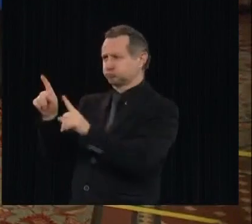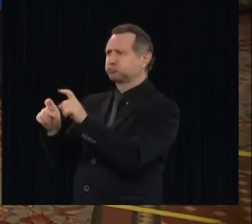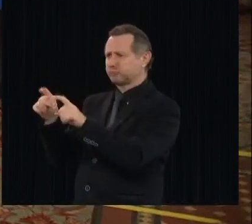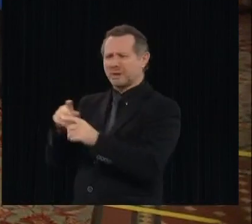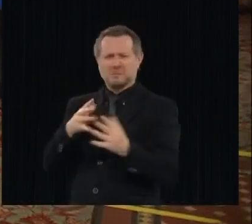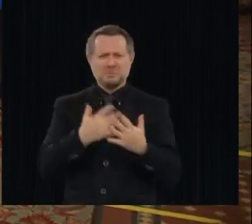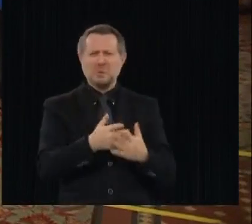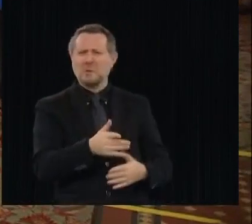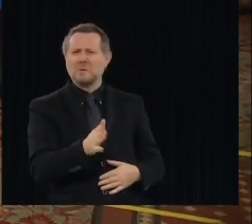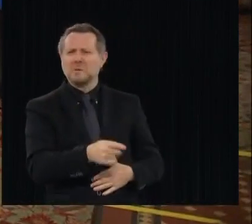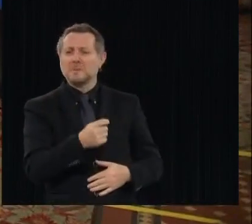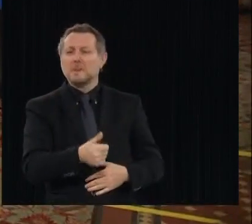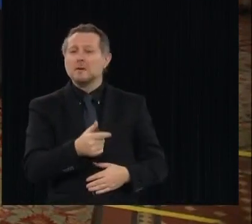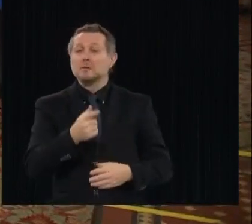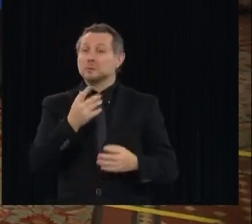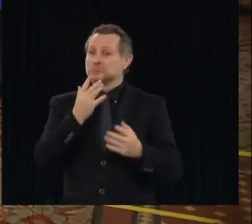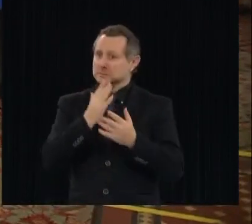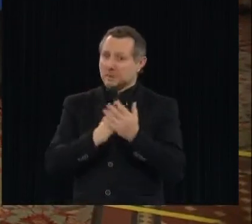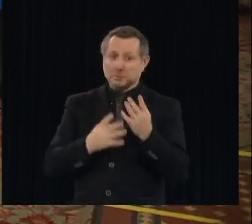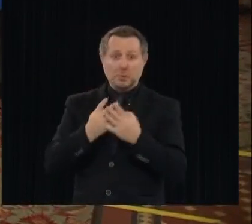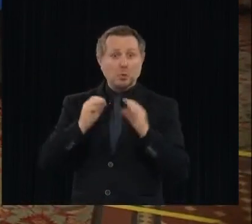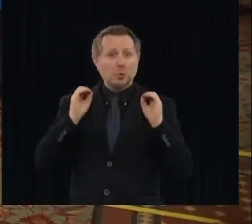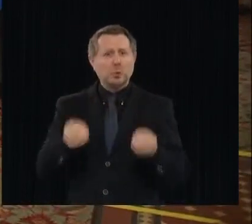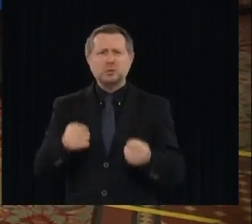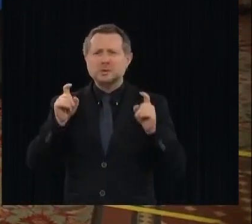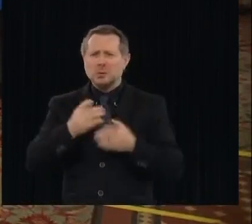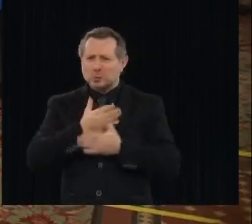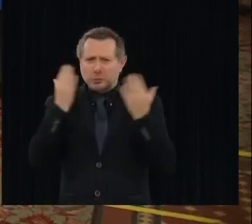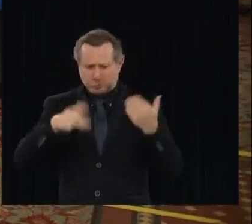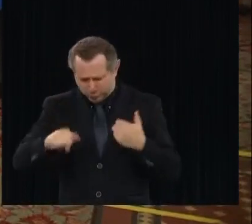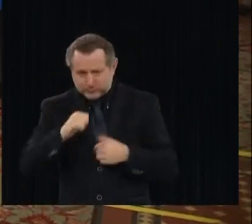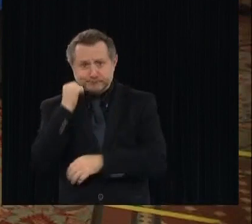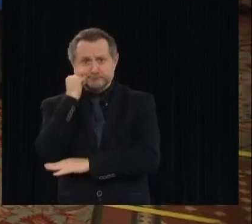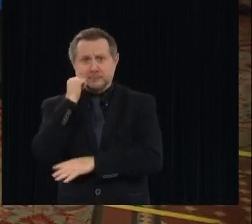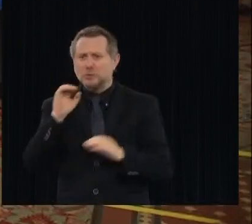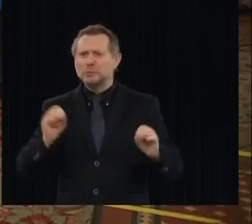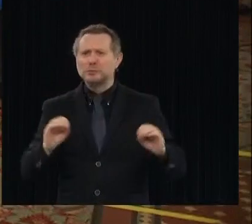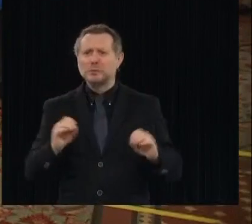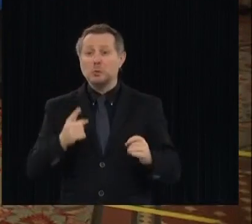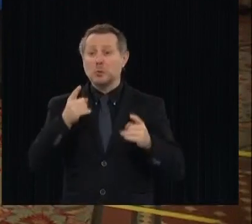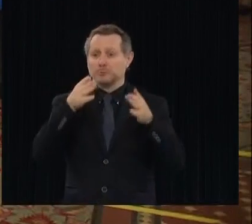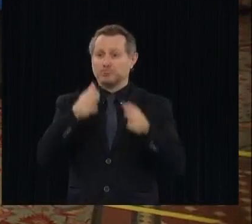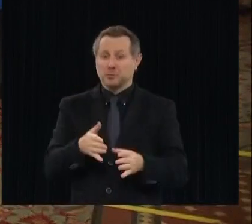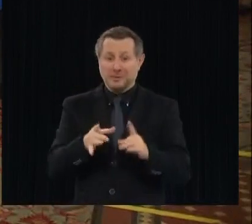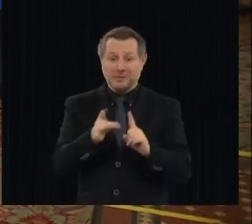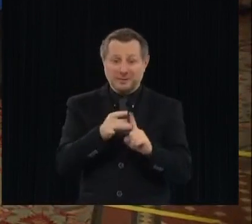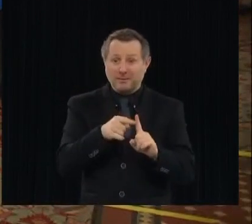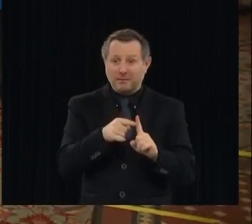ARE BEING TESTED AT A RATE FOUR TIMES FEWER THAN THE GENERAL